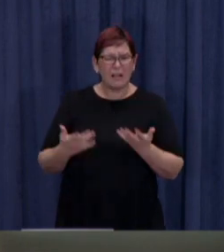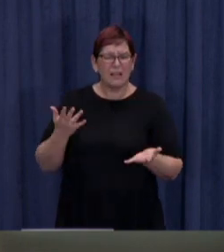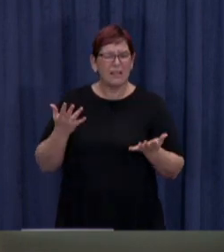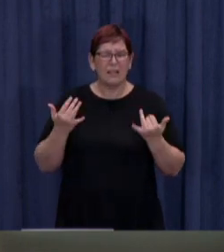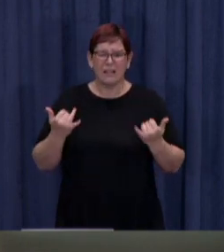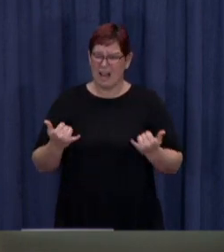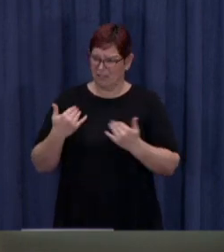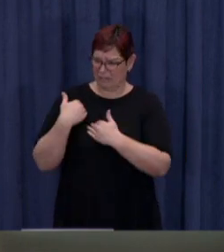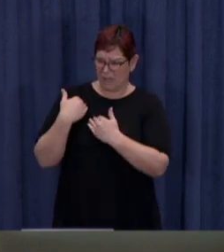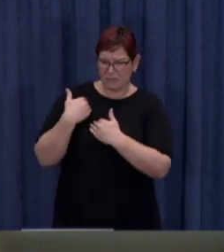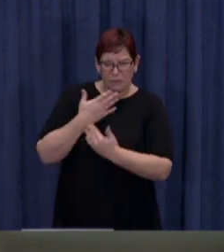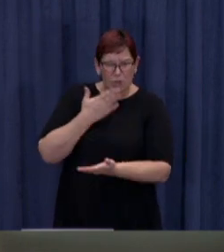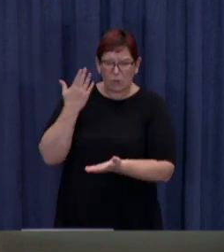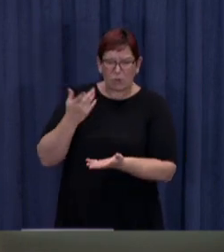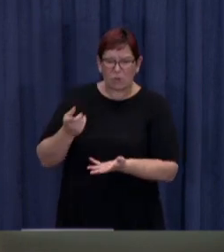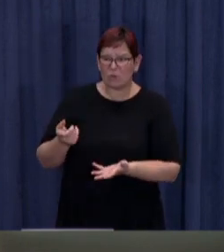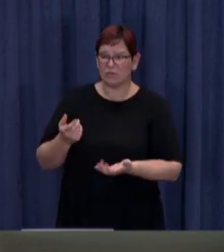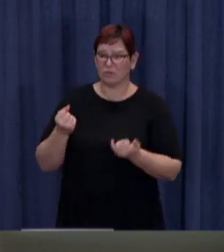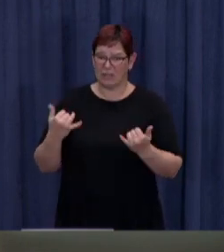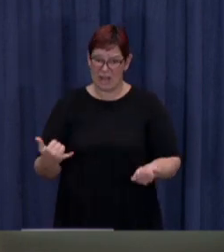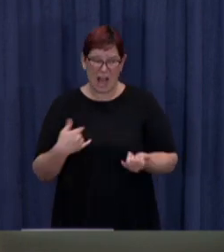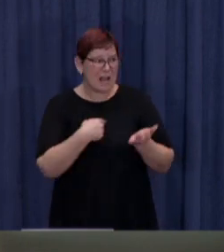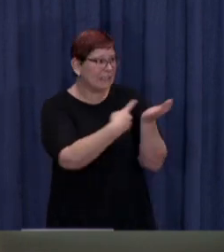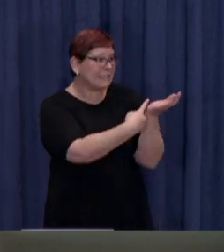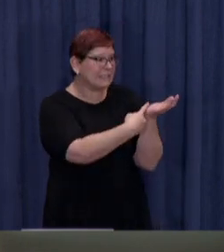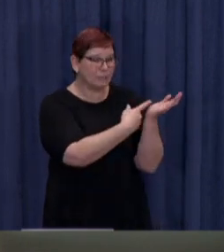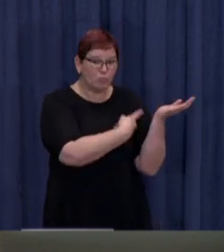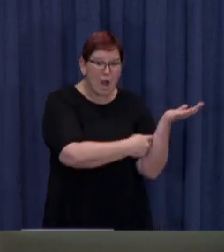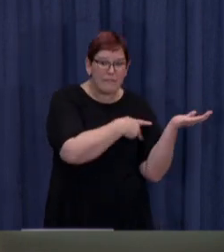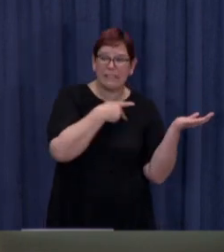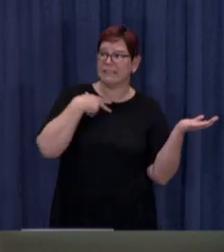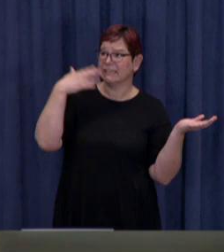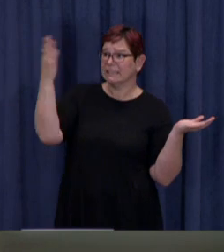the Prime Minister has there been any discussion about a red line that you